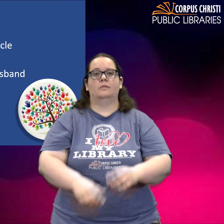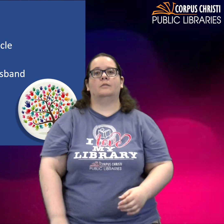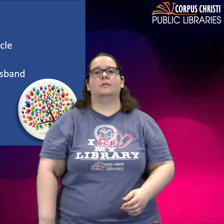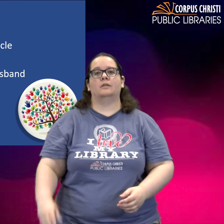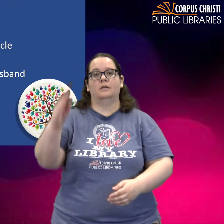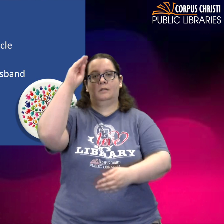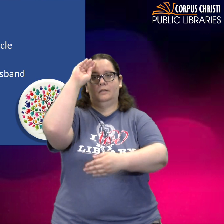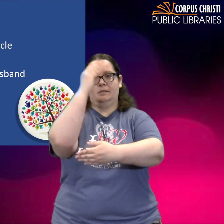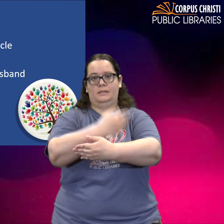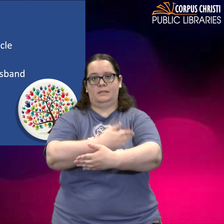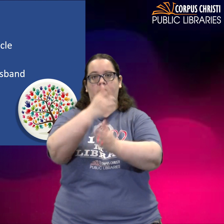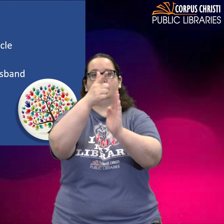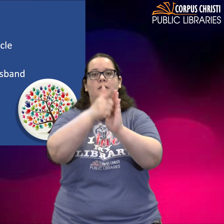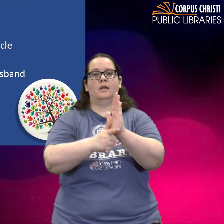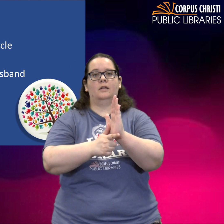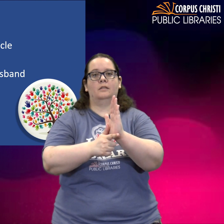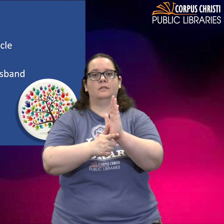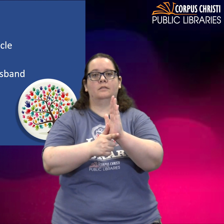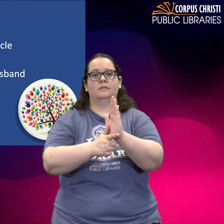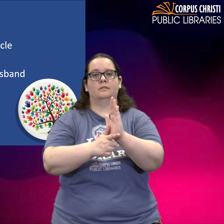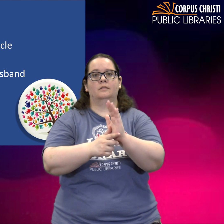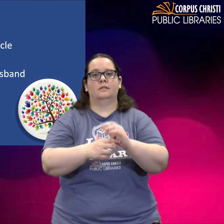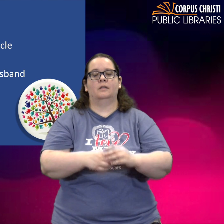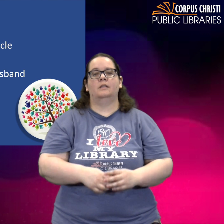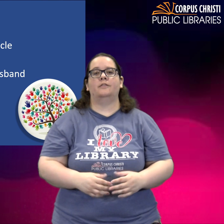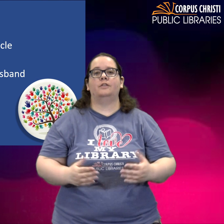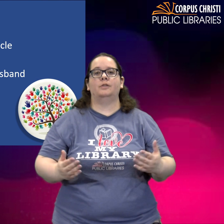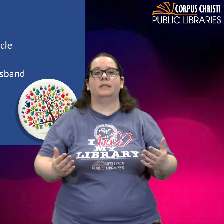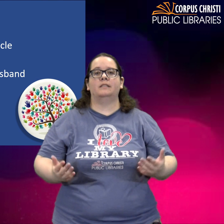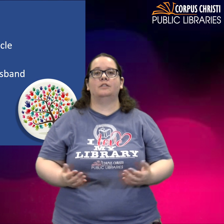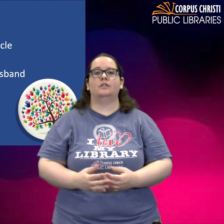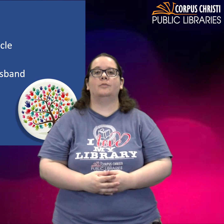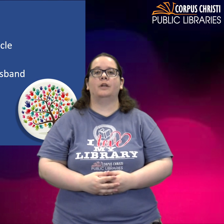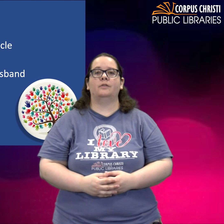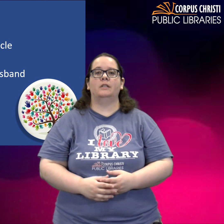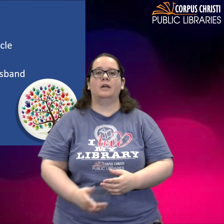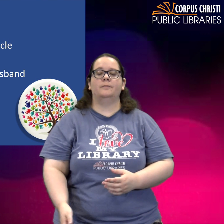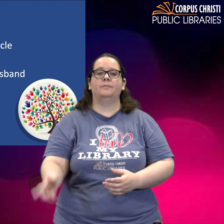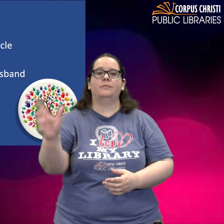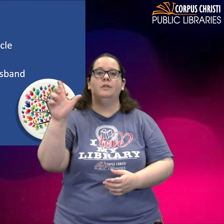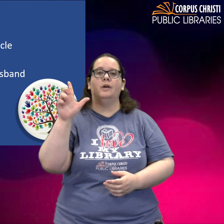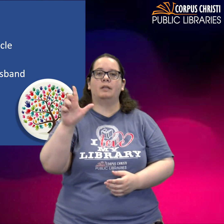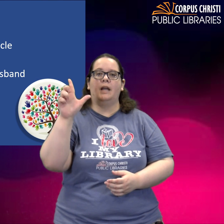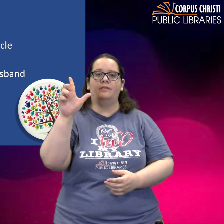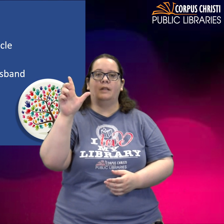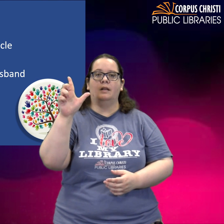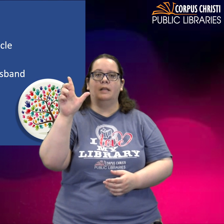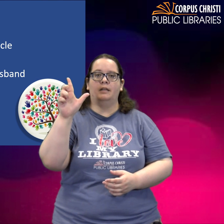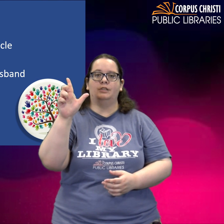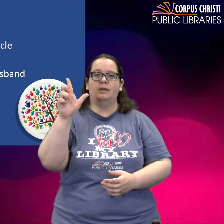or son-in-law. Now if you're doing sister or brother-in-law, you already have that L handshape,